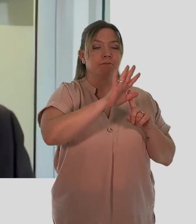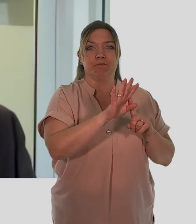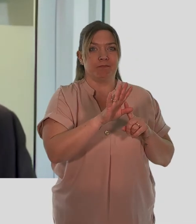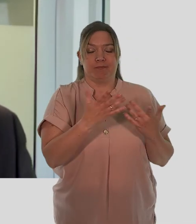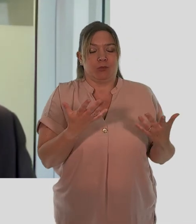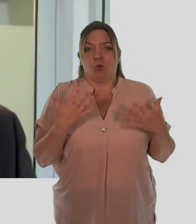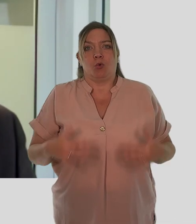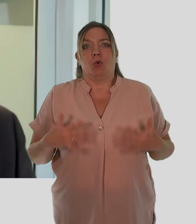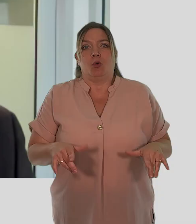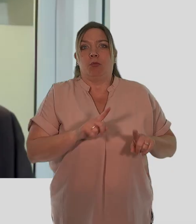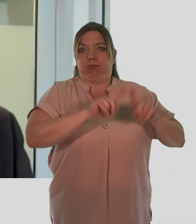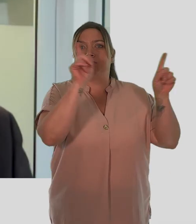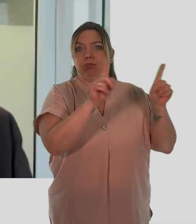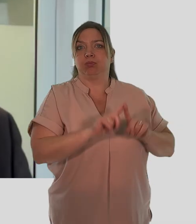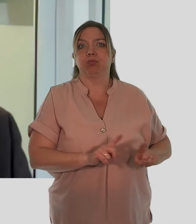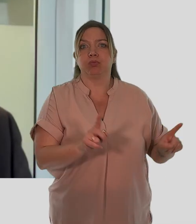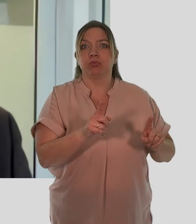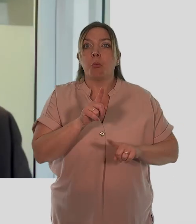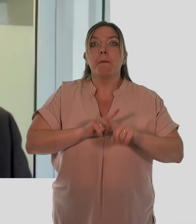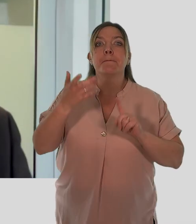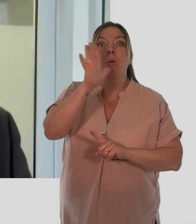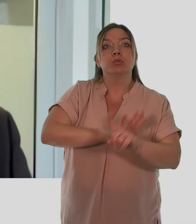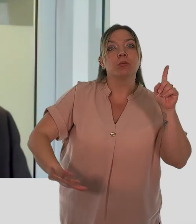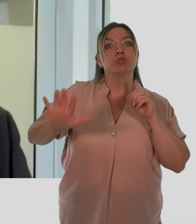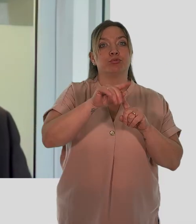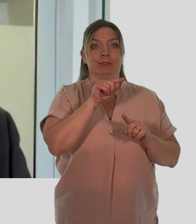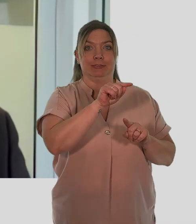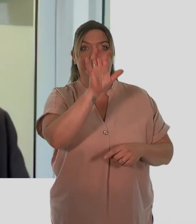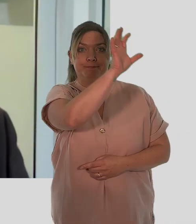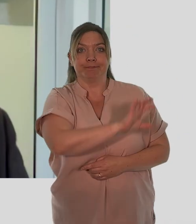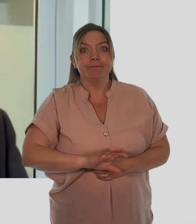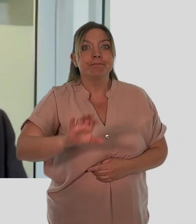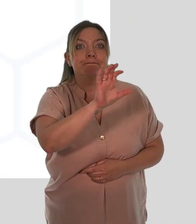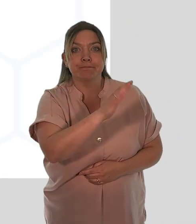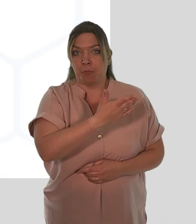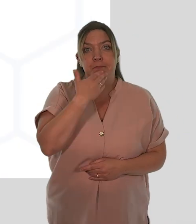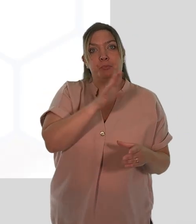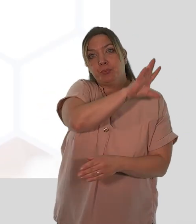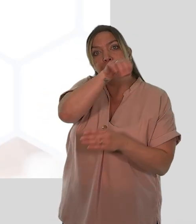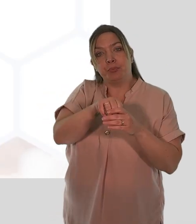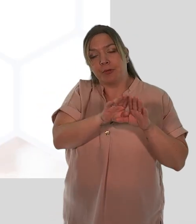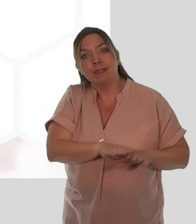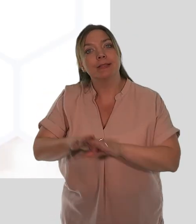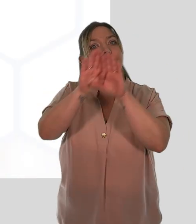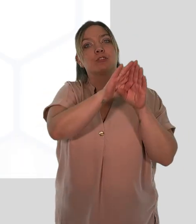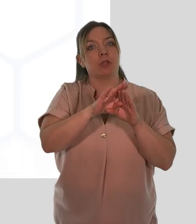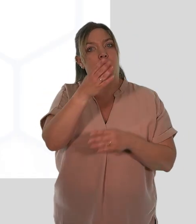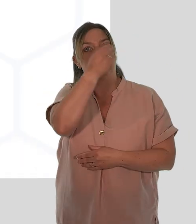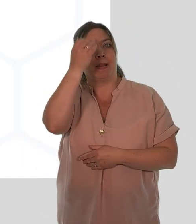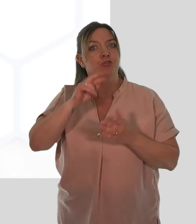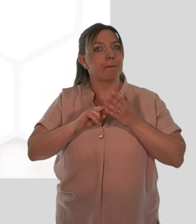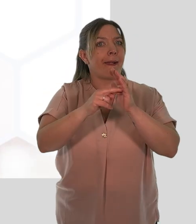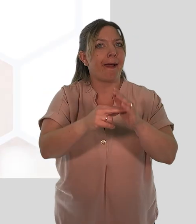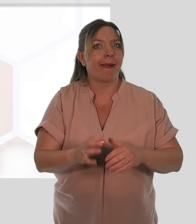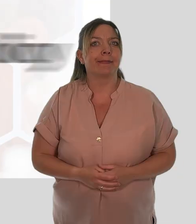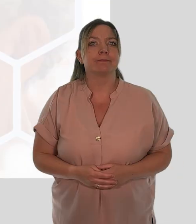improved diagnosis, treatment, management and care support. So the first part of the roadmap describes